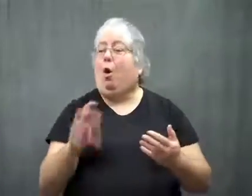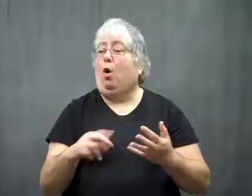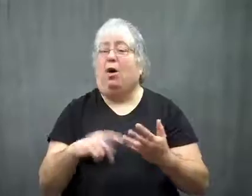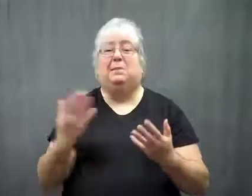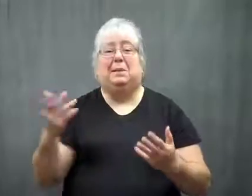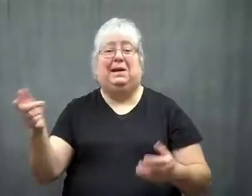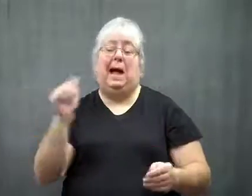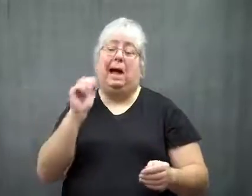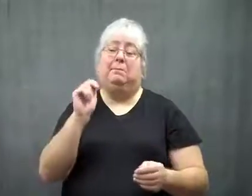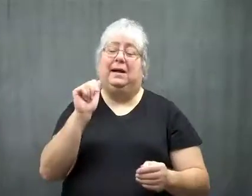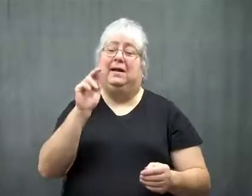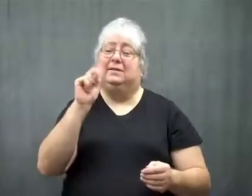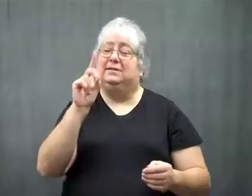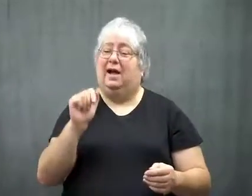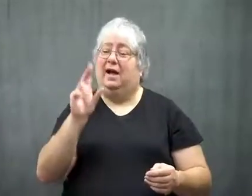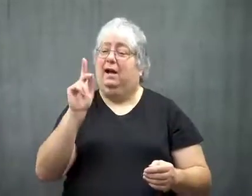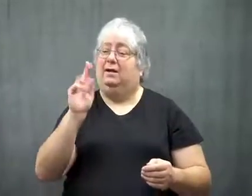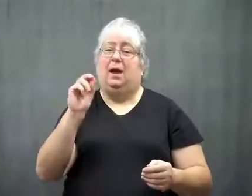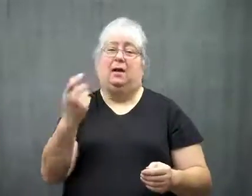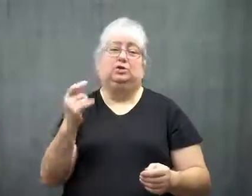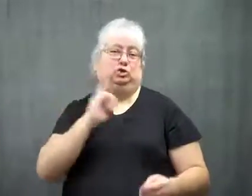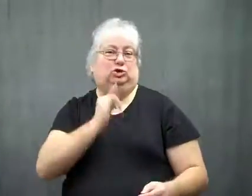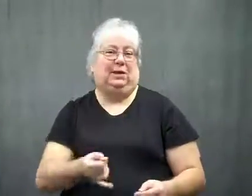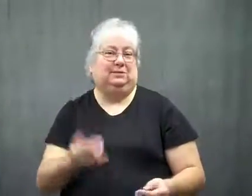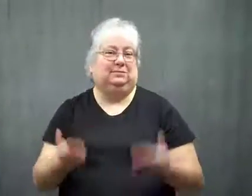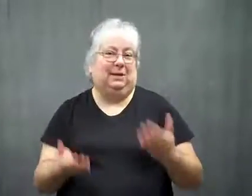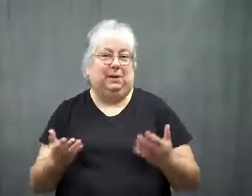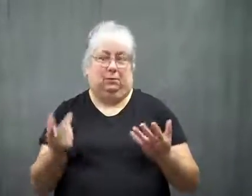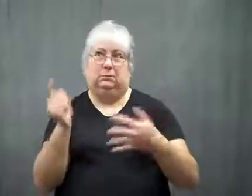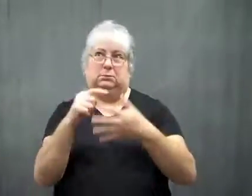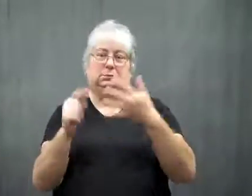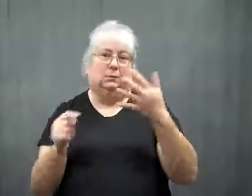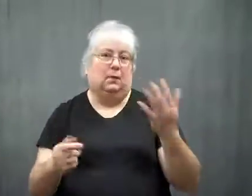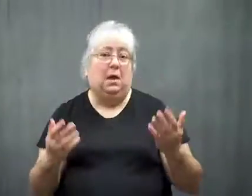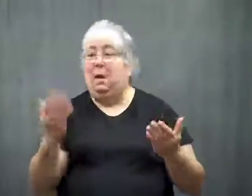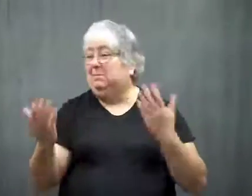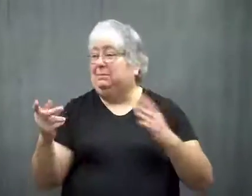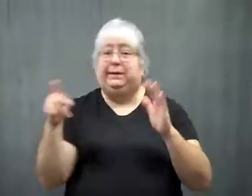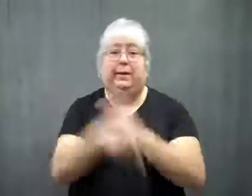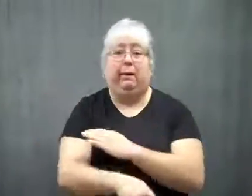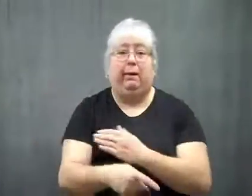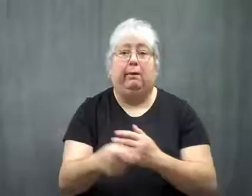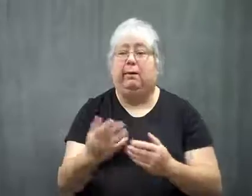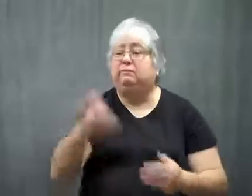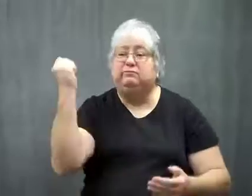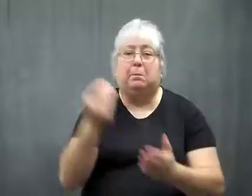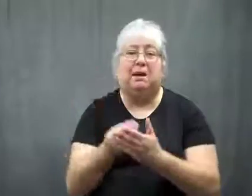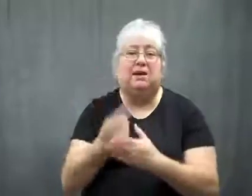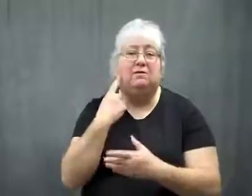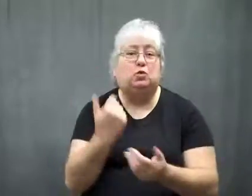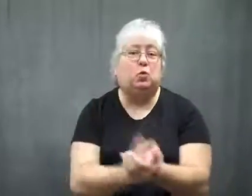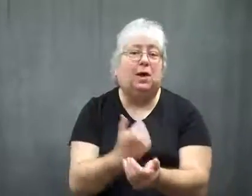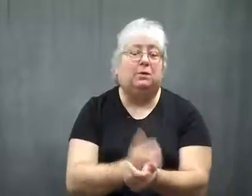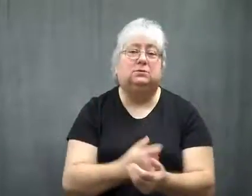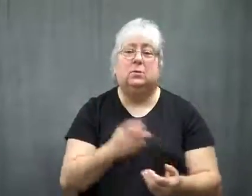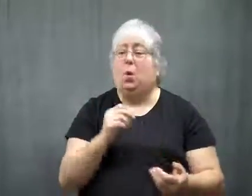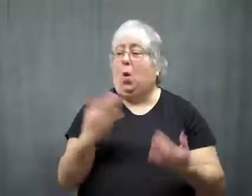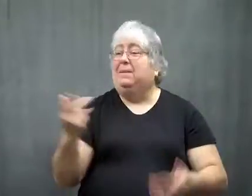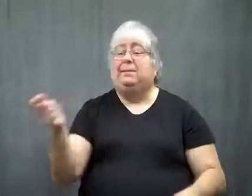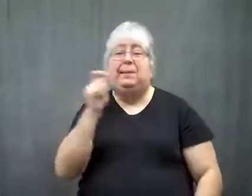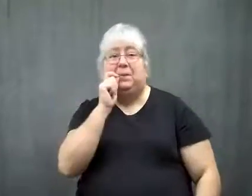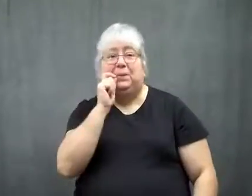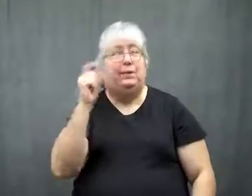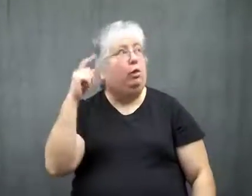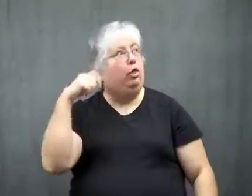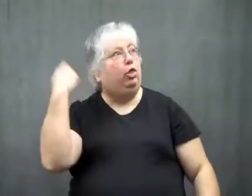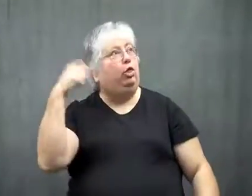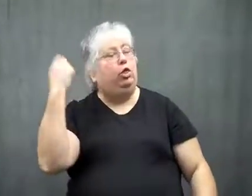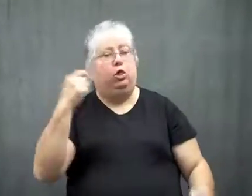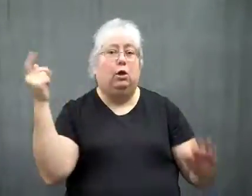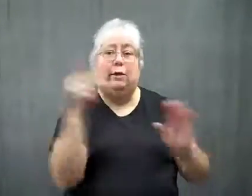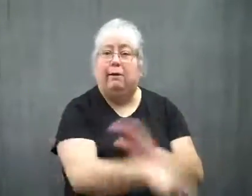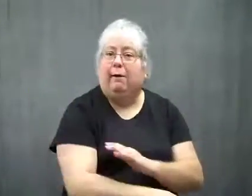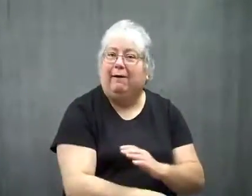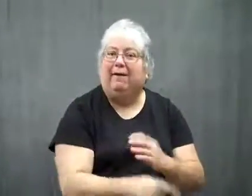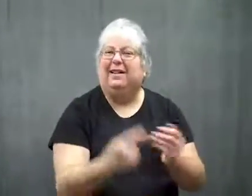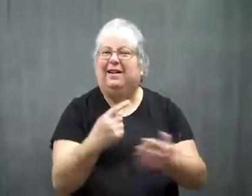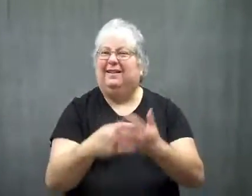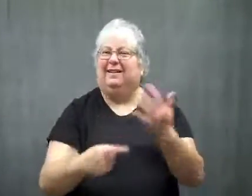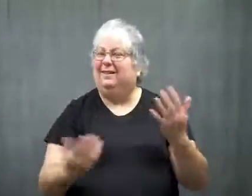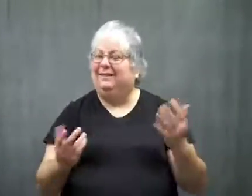Another theory was that Amanda Knox was jealous. He had many theories.